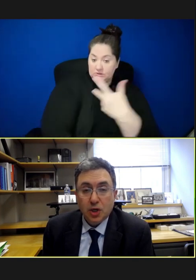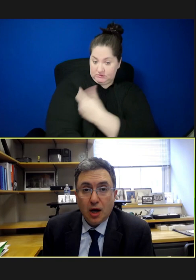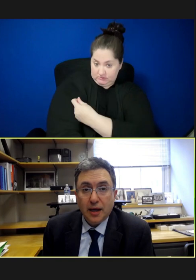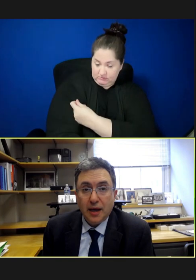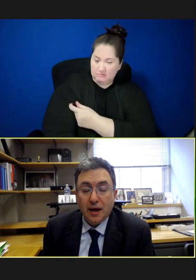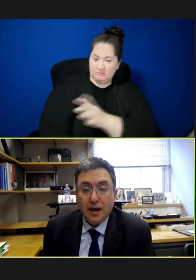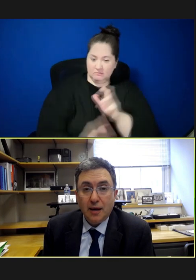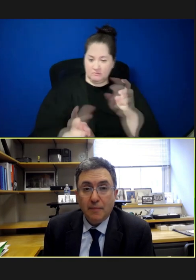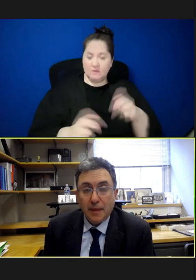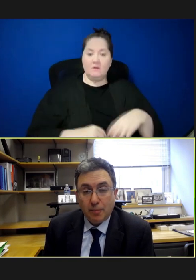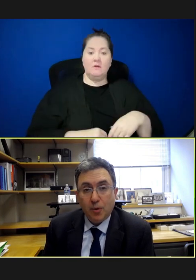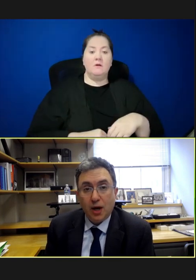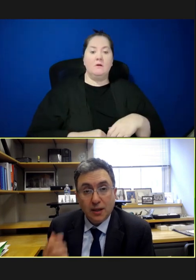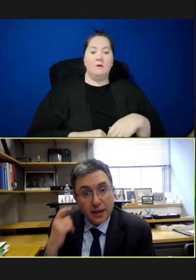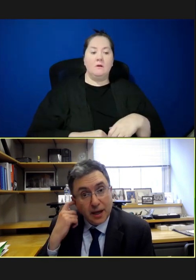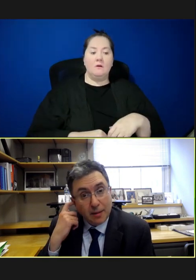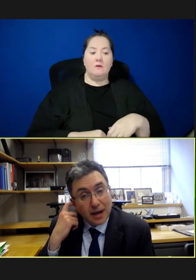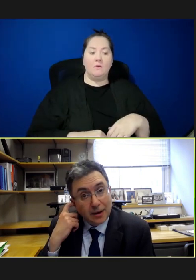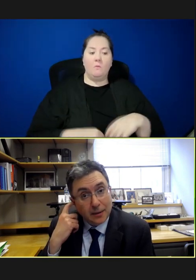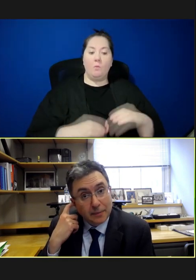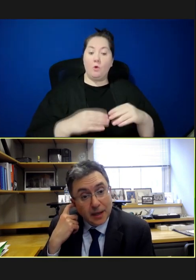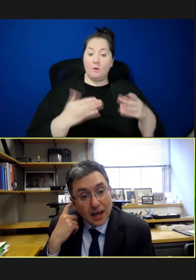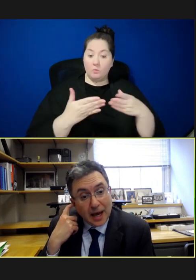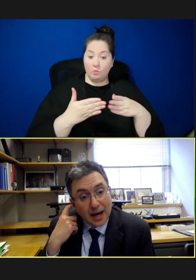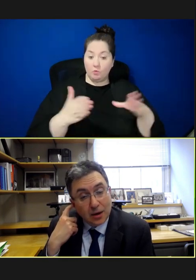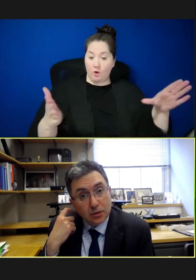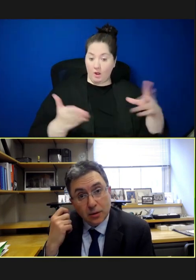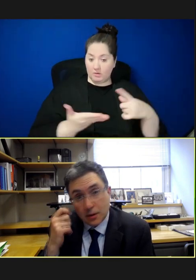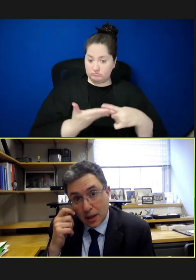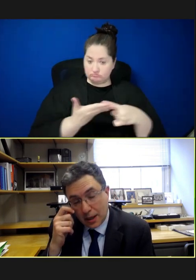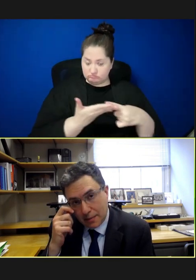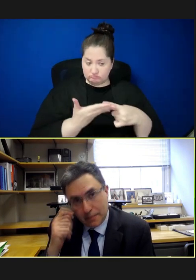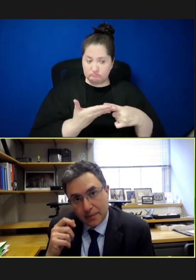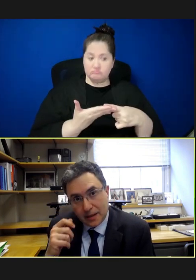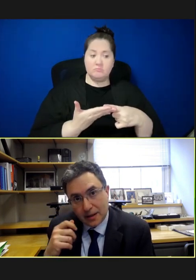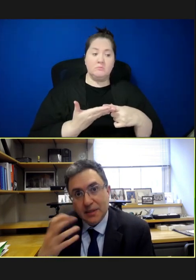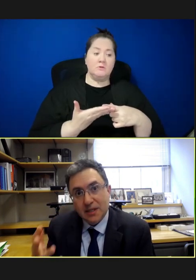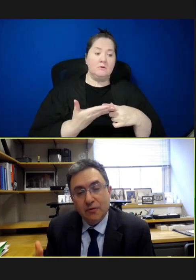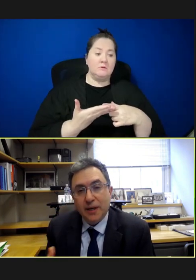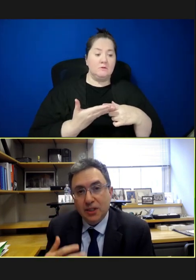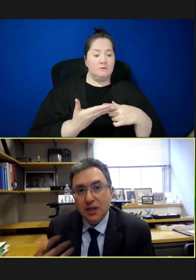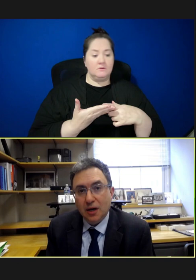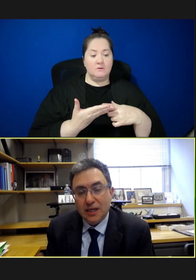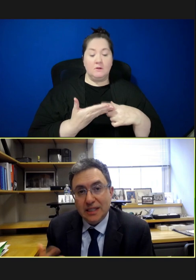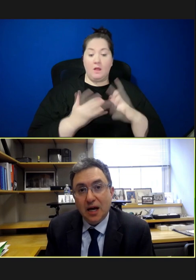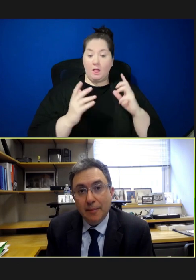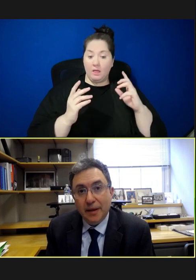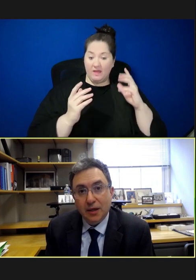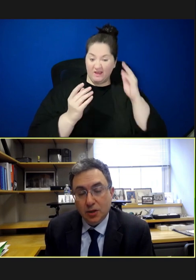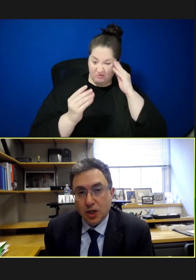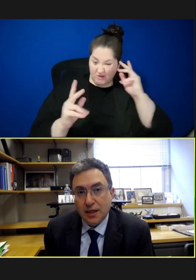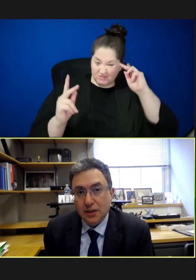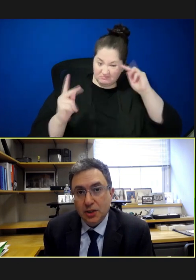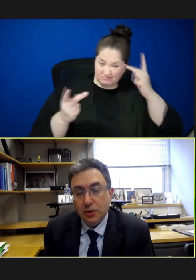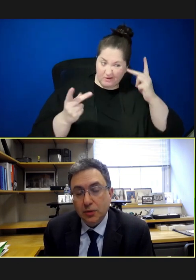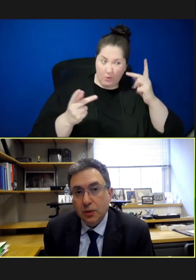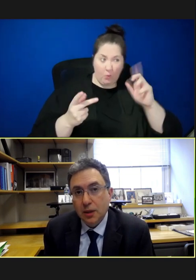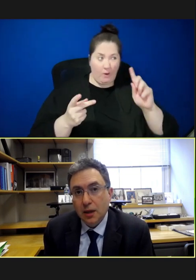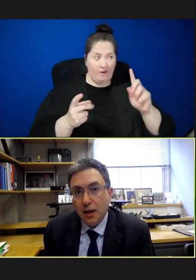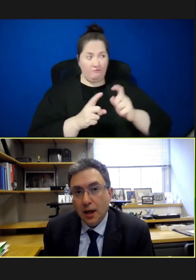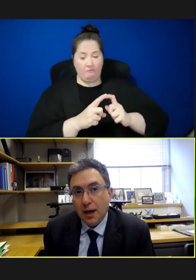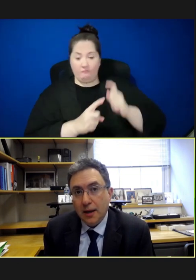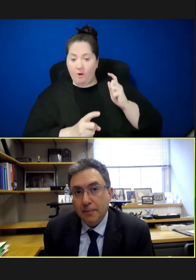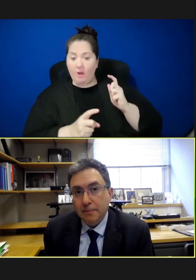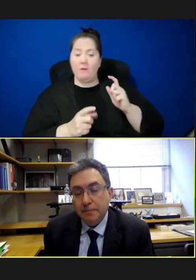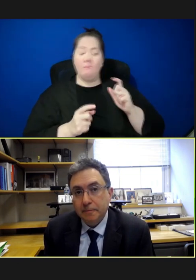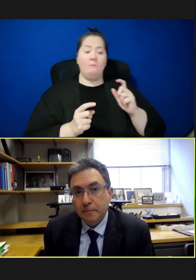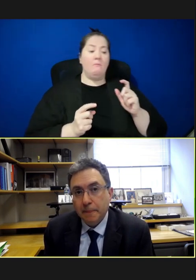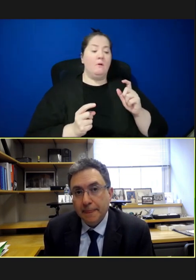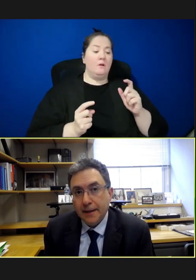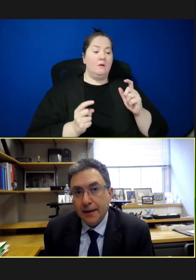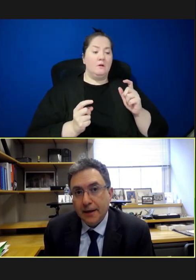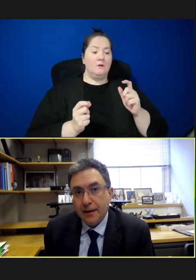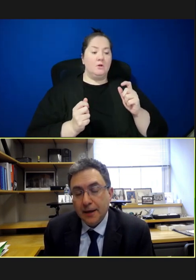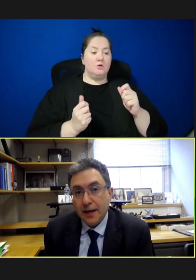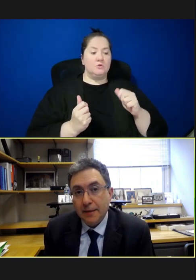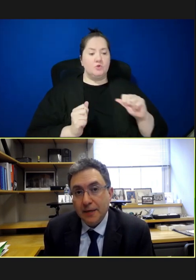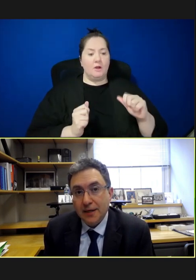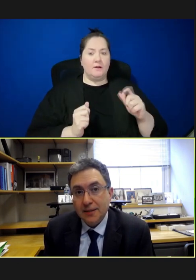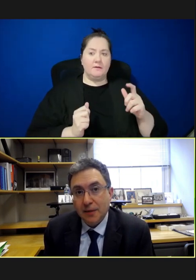talking broadly about how that misinformation is coming. And you're trying to kind of immunize the